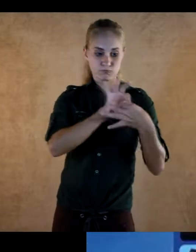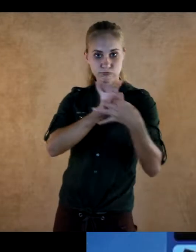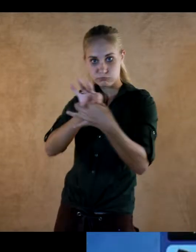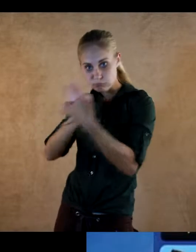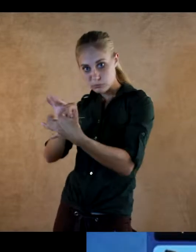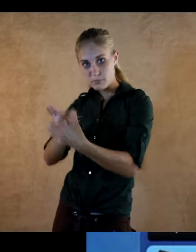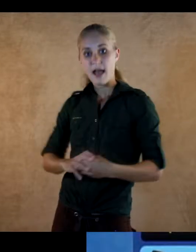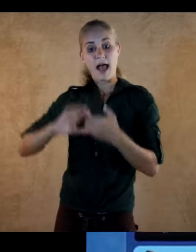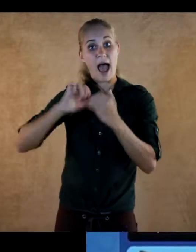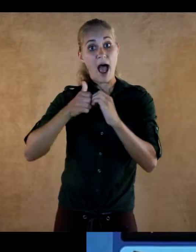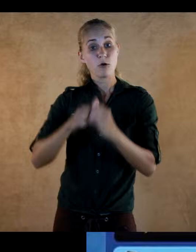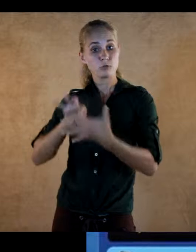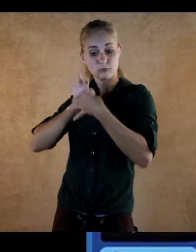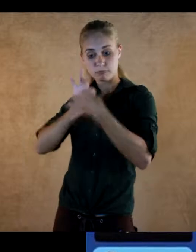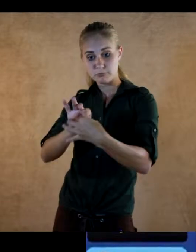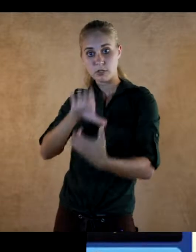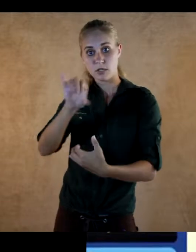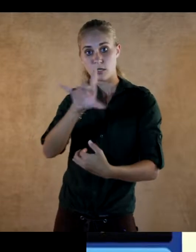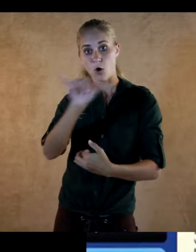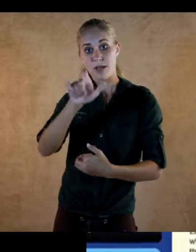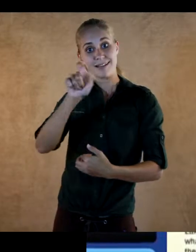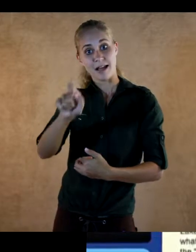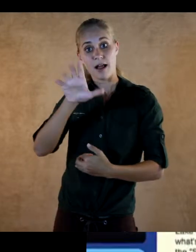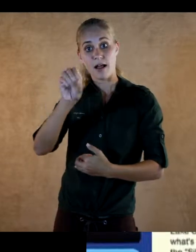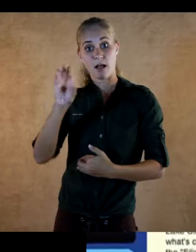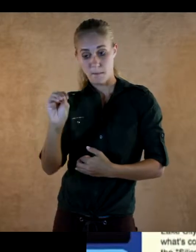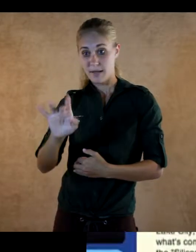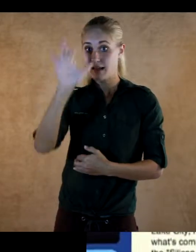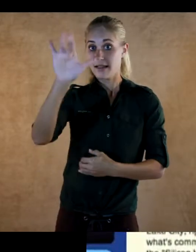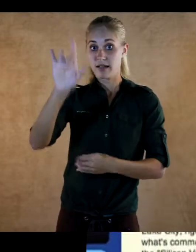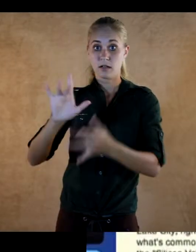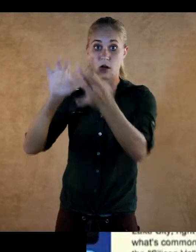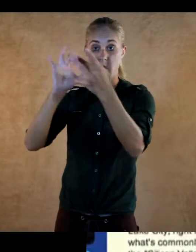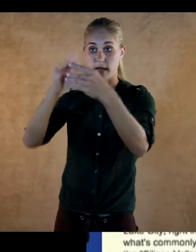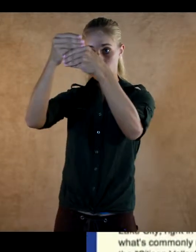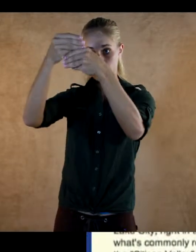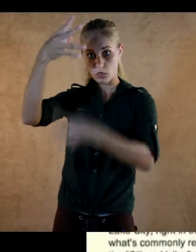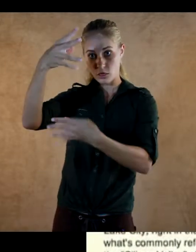Stay connected to Yoli. Go to http://Yoli.com, click on the contact and be sure to write down the contact details.